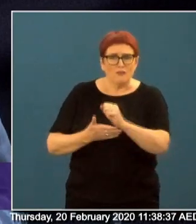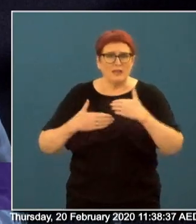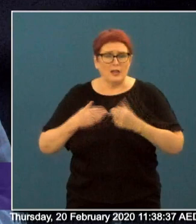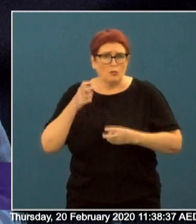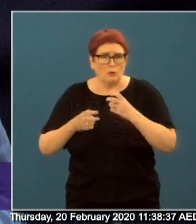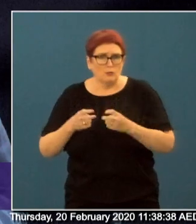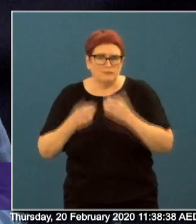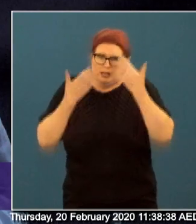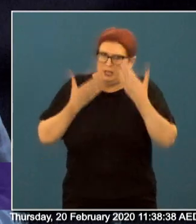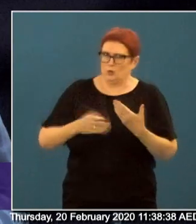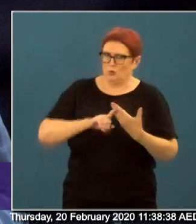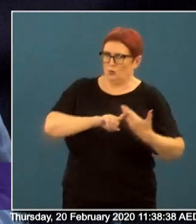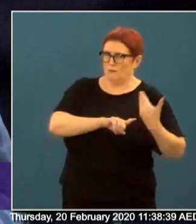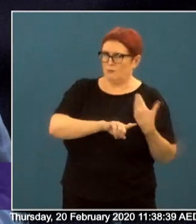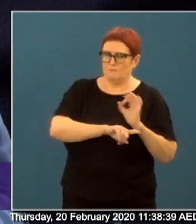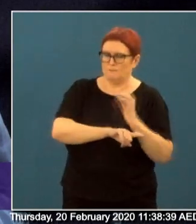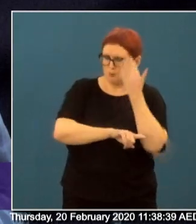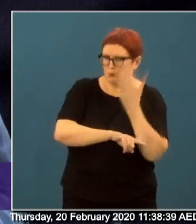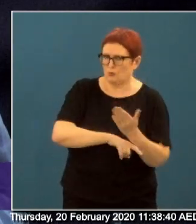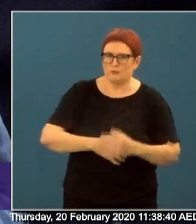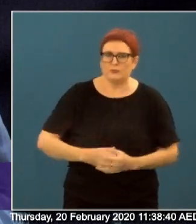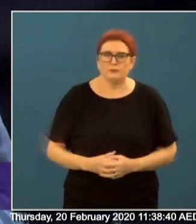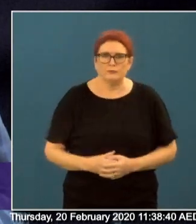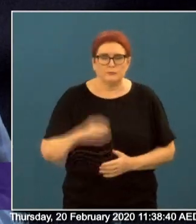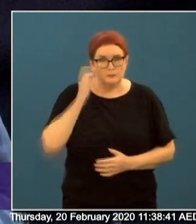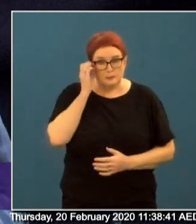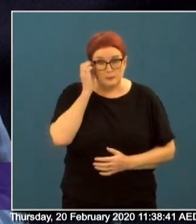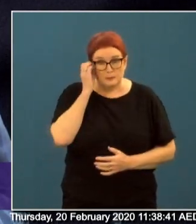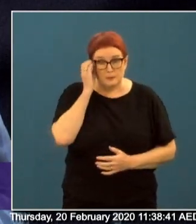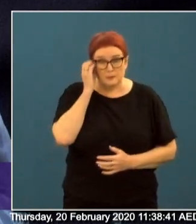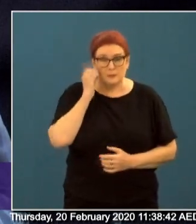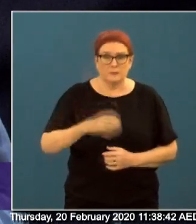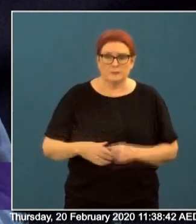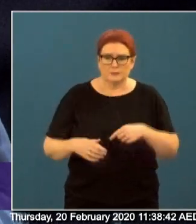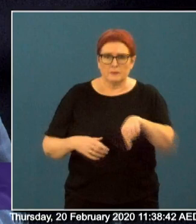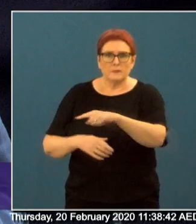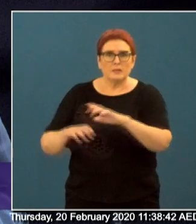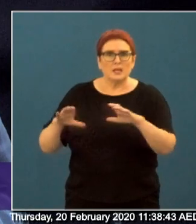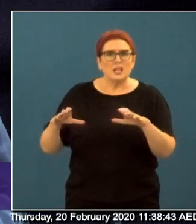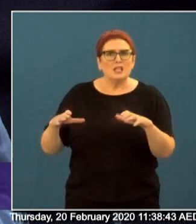The population also had quite significant increased risk of death.